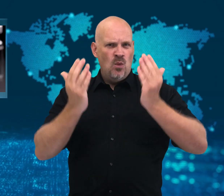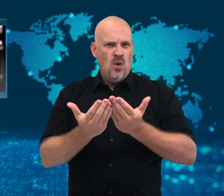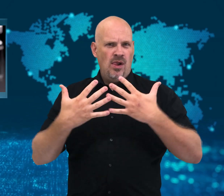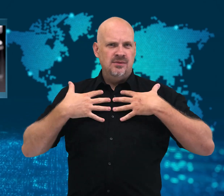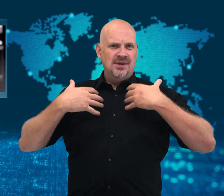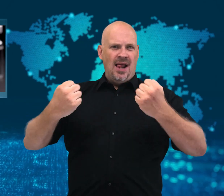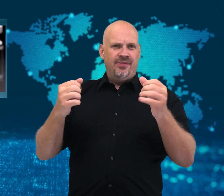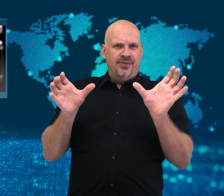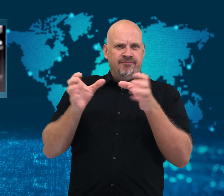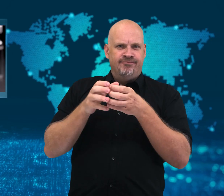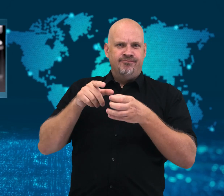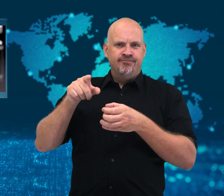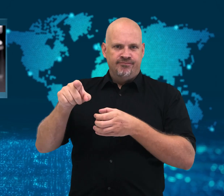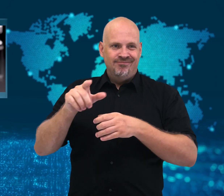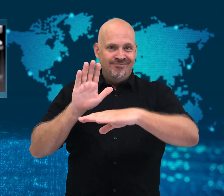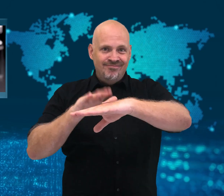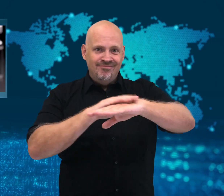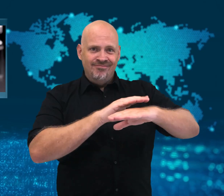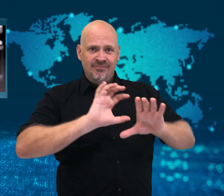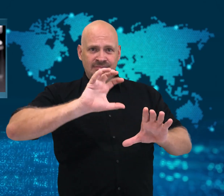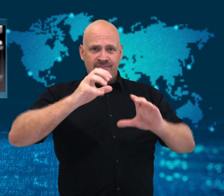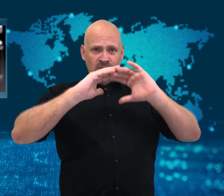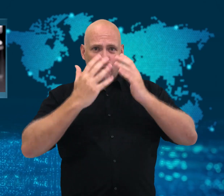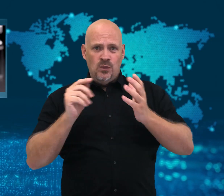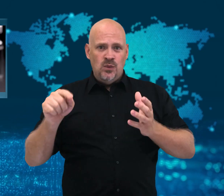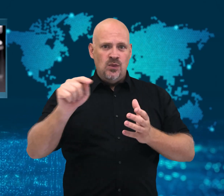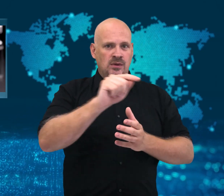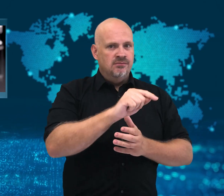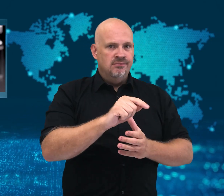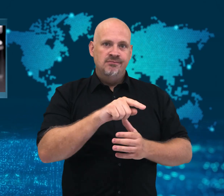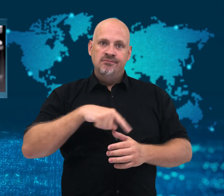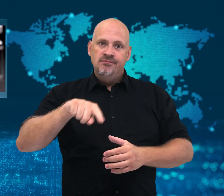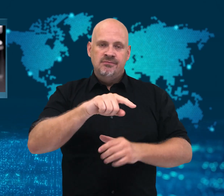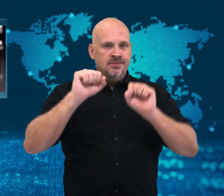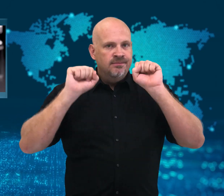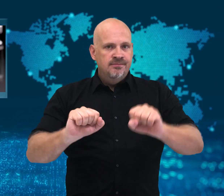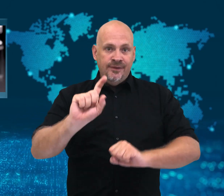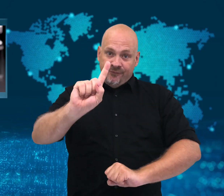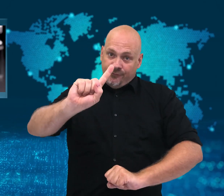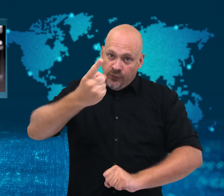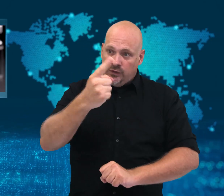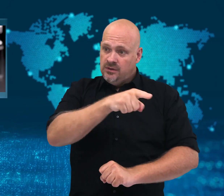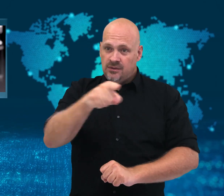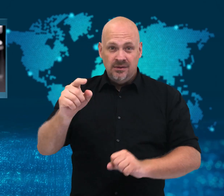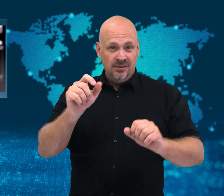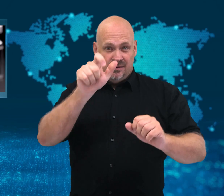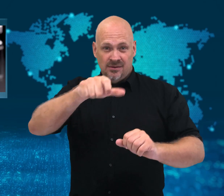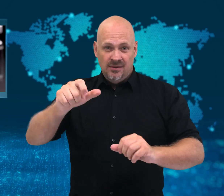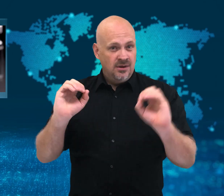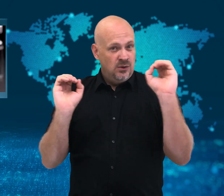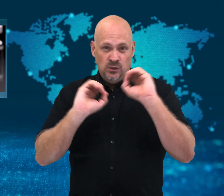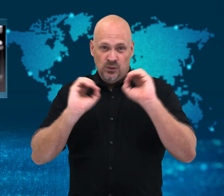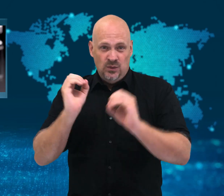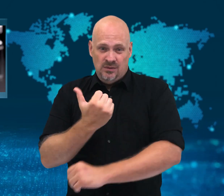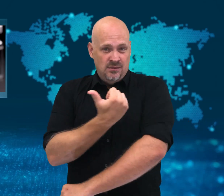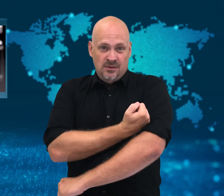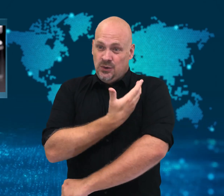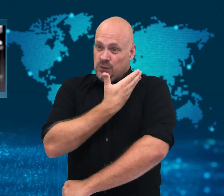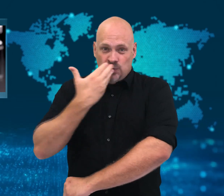countries to give doses to unvaccinated people first before